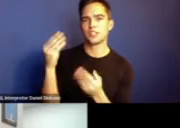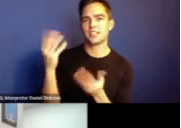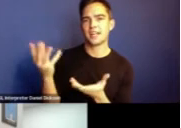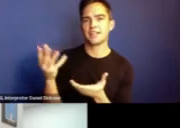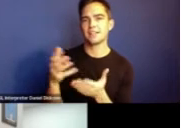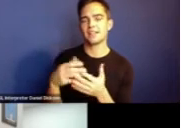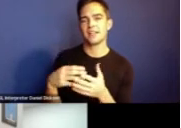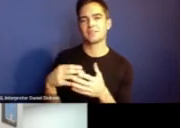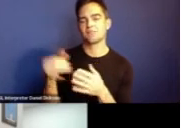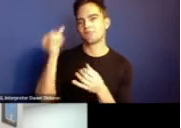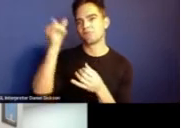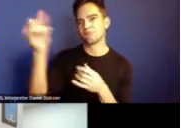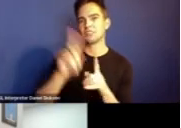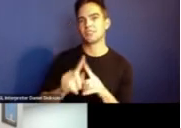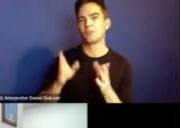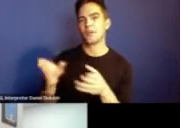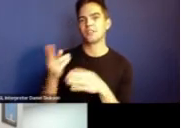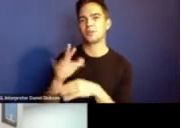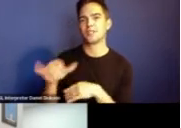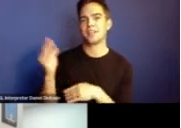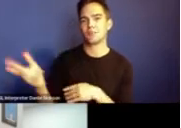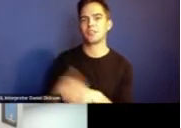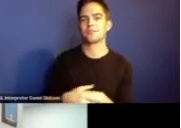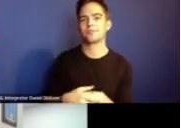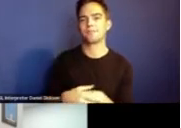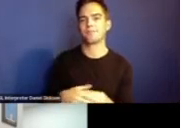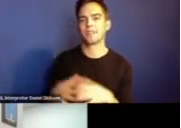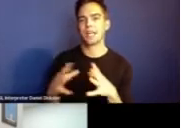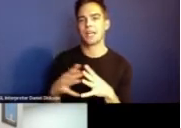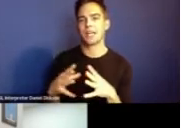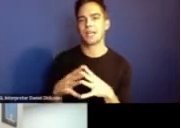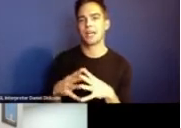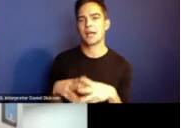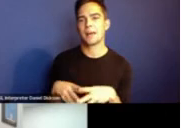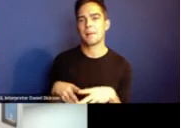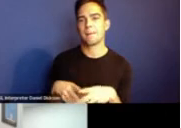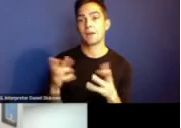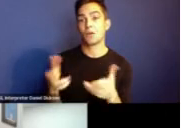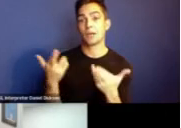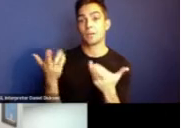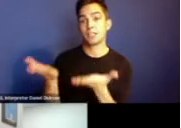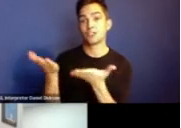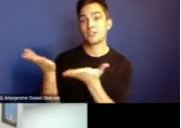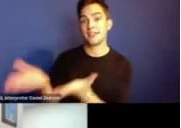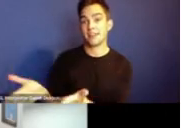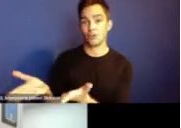ways to use it. So I have a recommendation there to perhaps